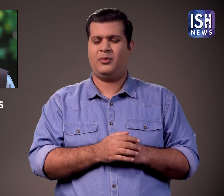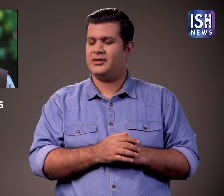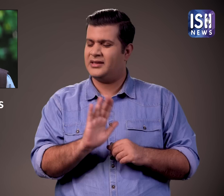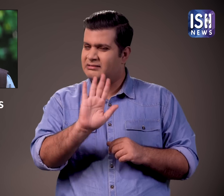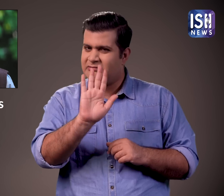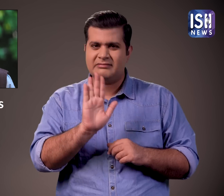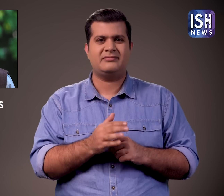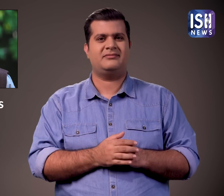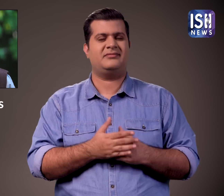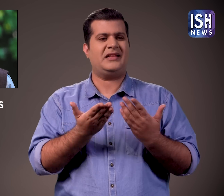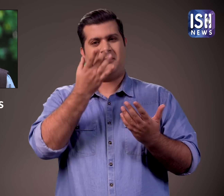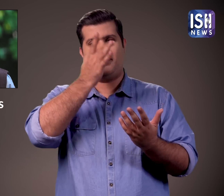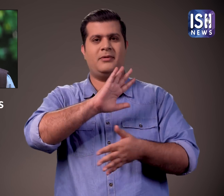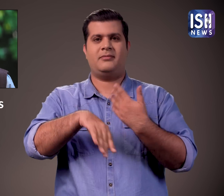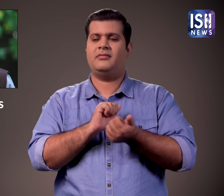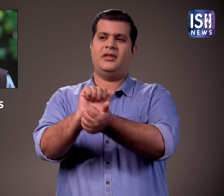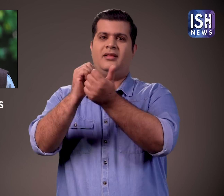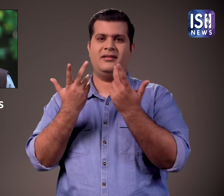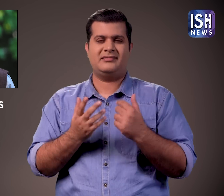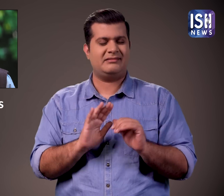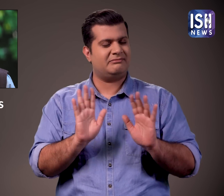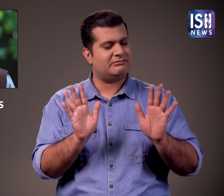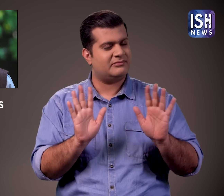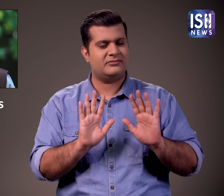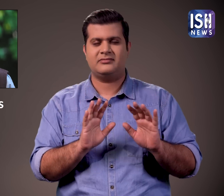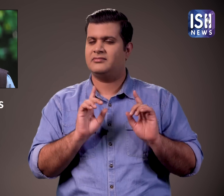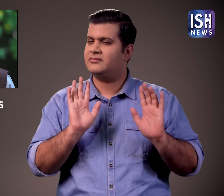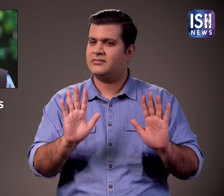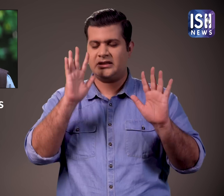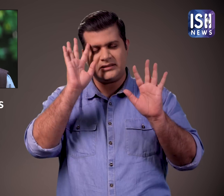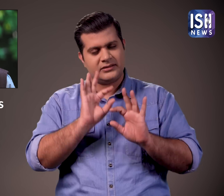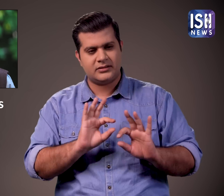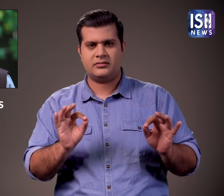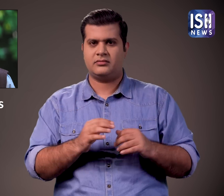He asked the people to stay calm and not get involved in any wrong activities.